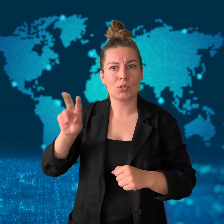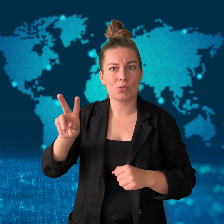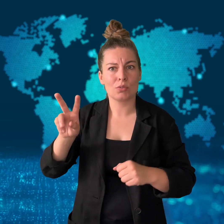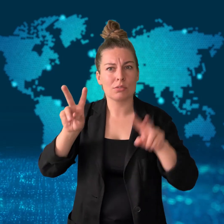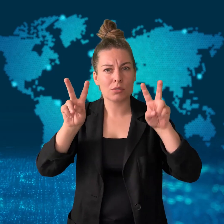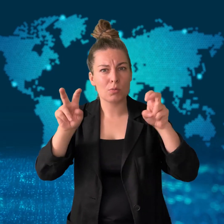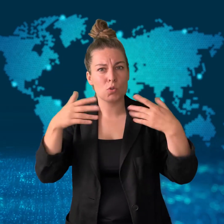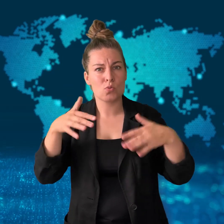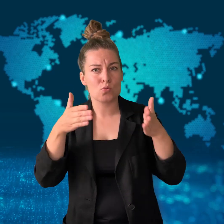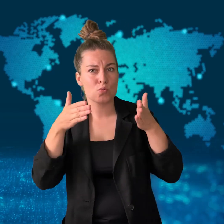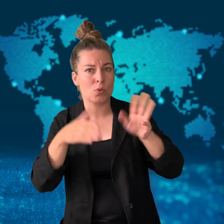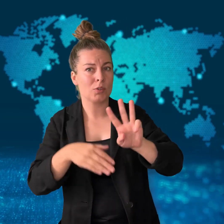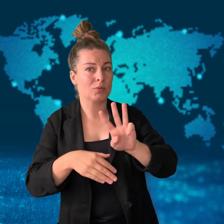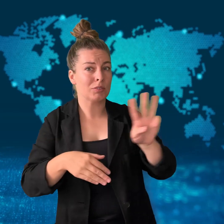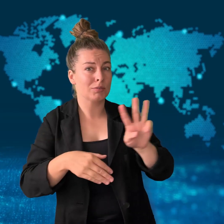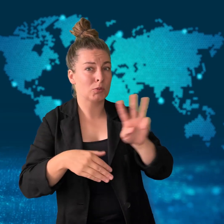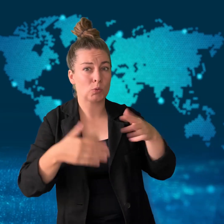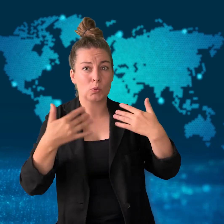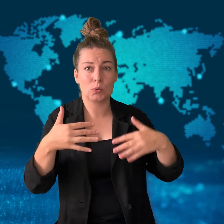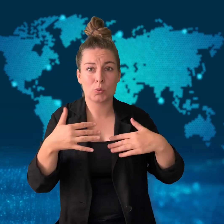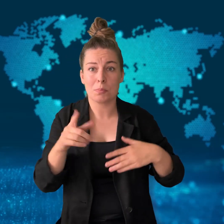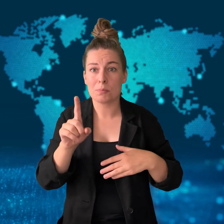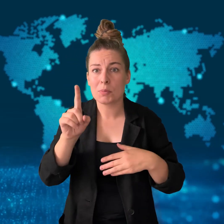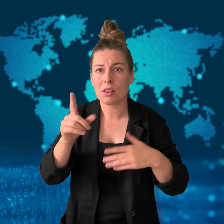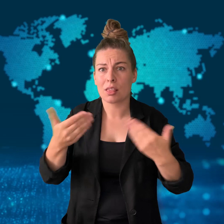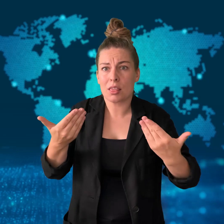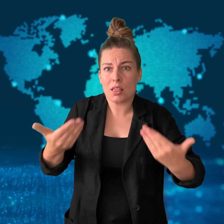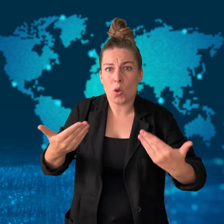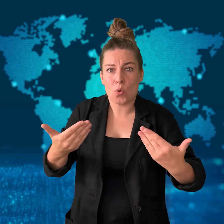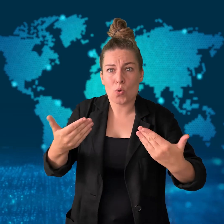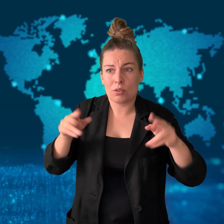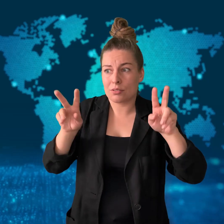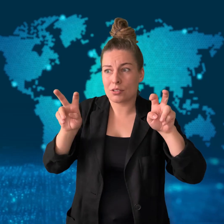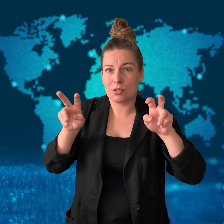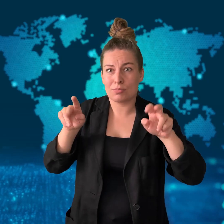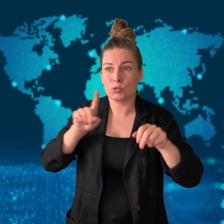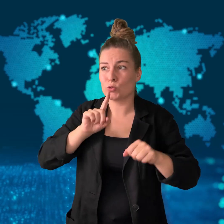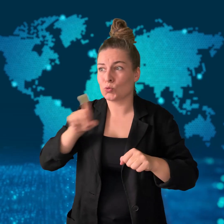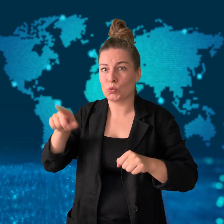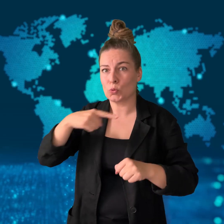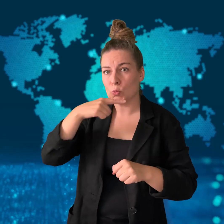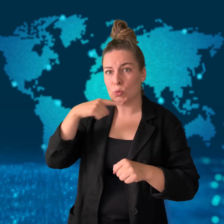the West, Lavrov did not speak about the invasion